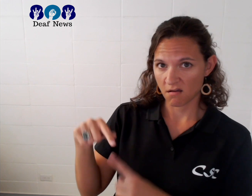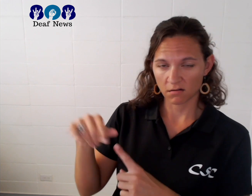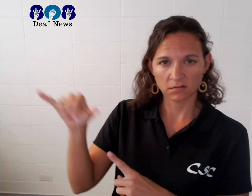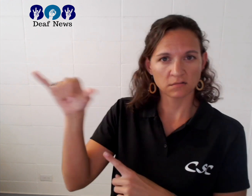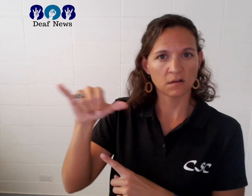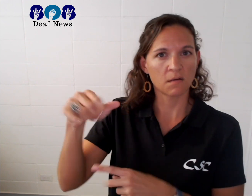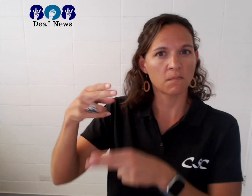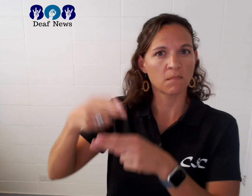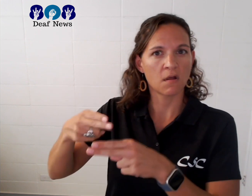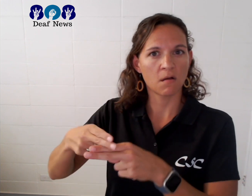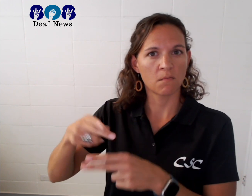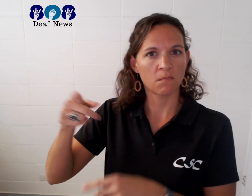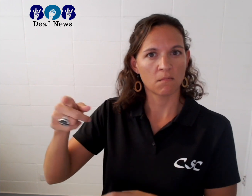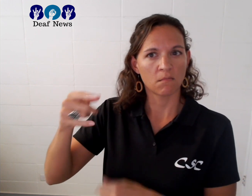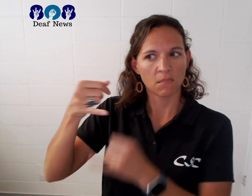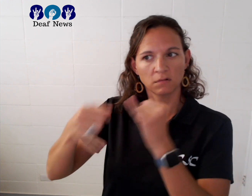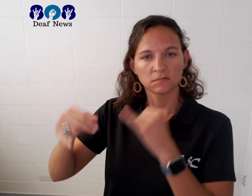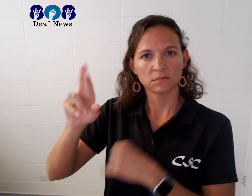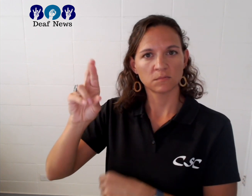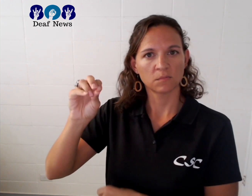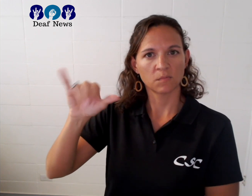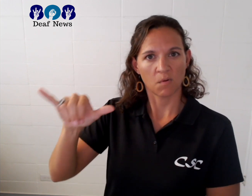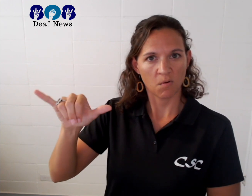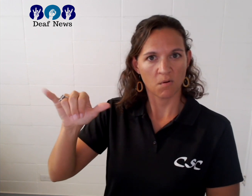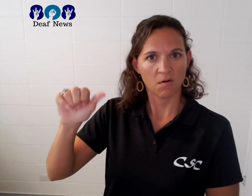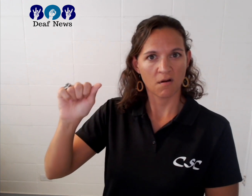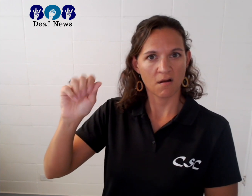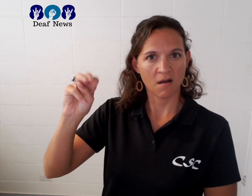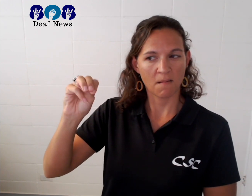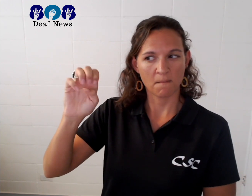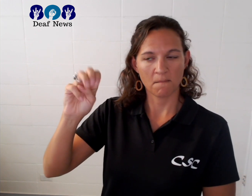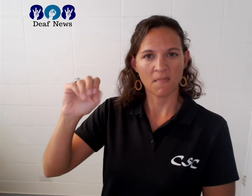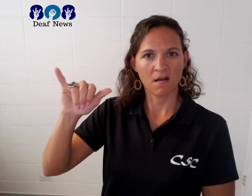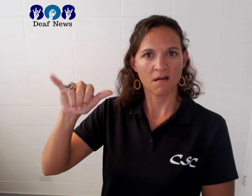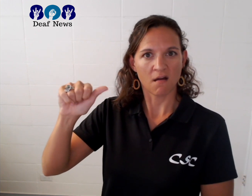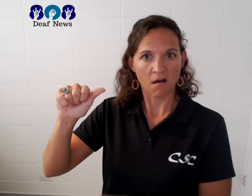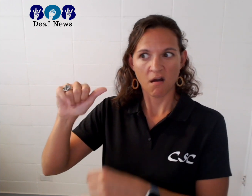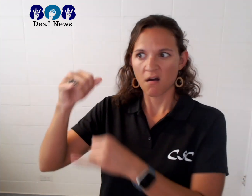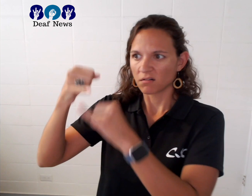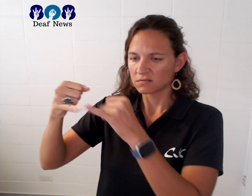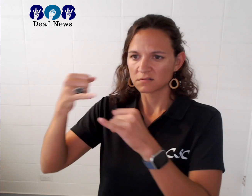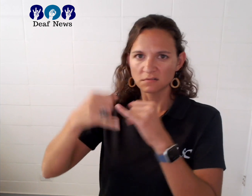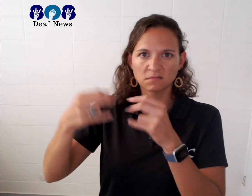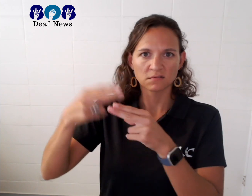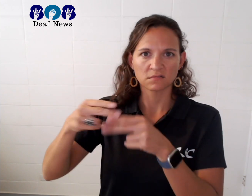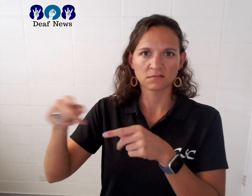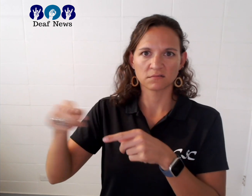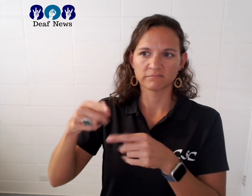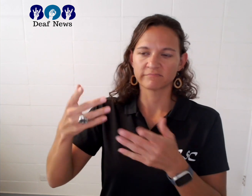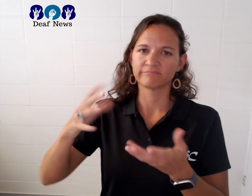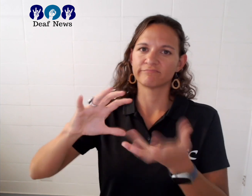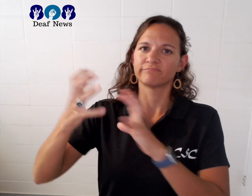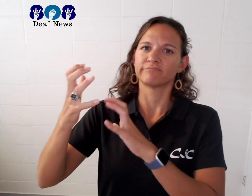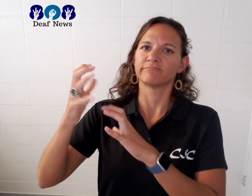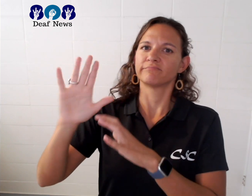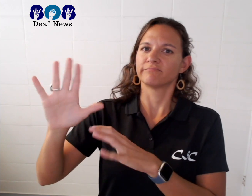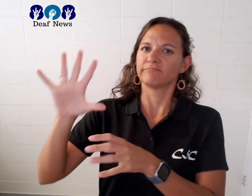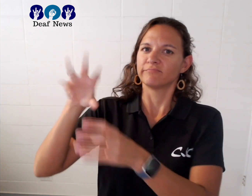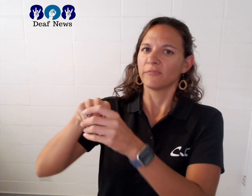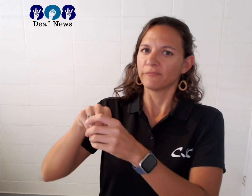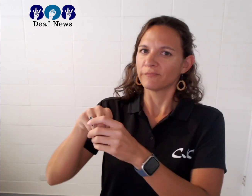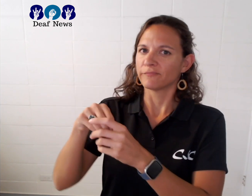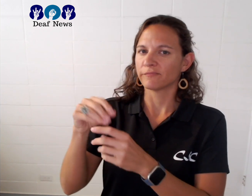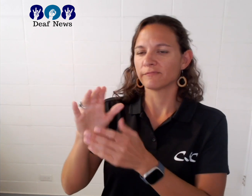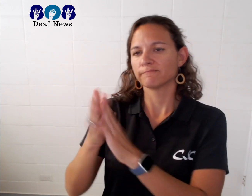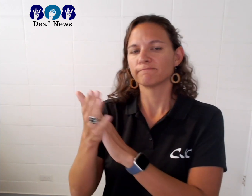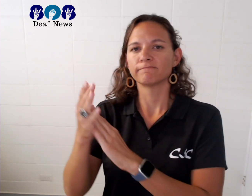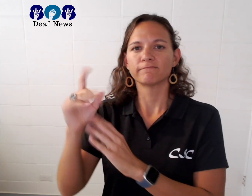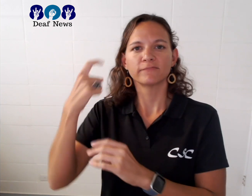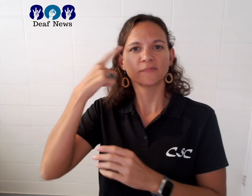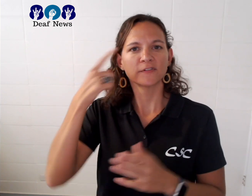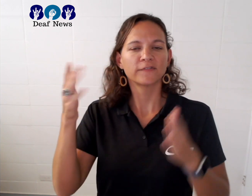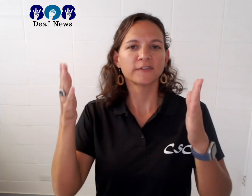has the same last name as Roy Omamia, sharing the same last name can also mess up his chances